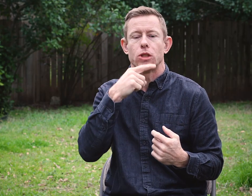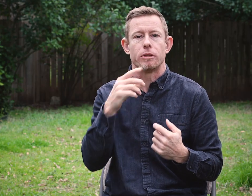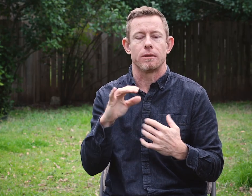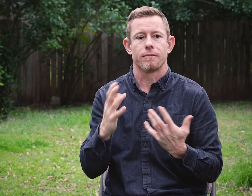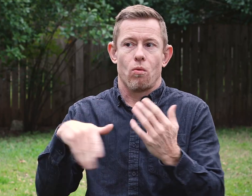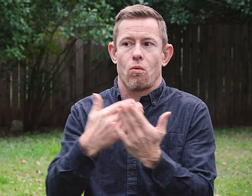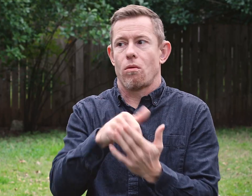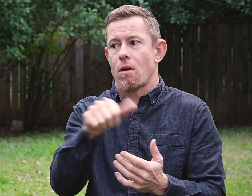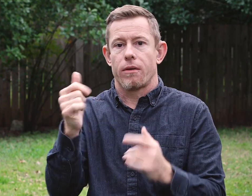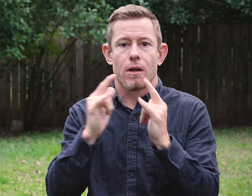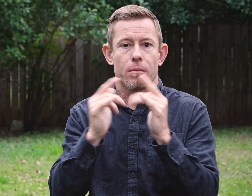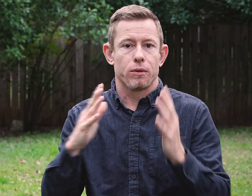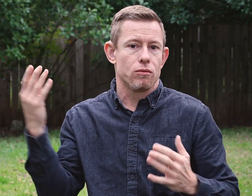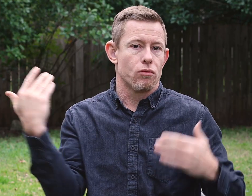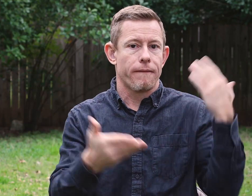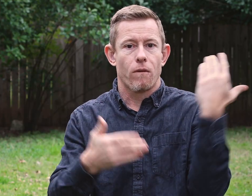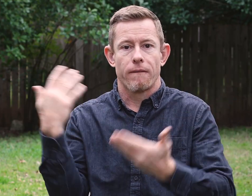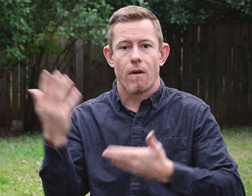I had a very hearing mentality then.